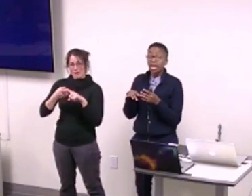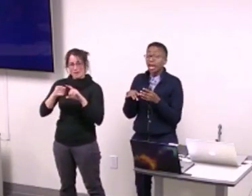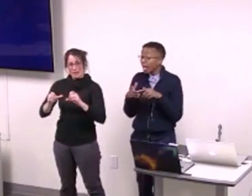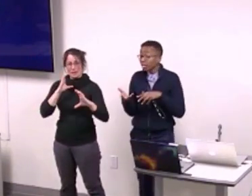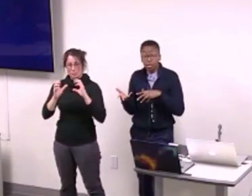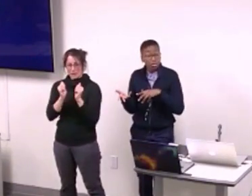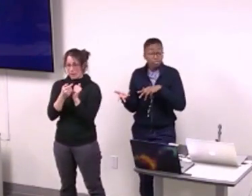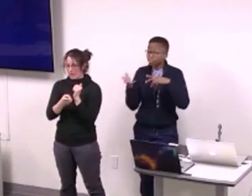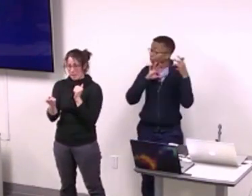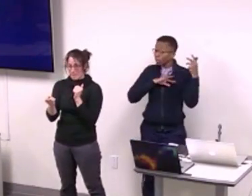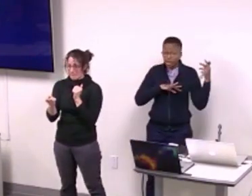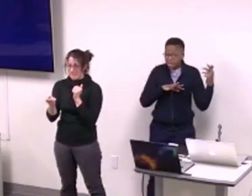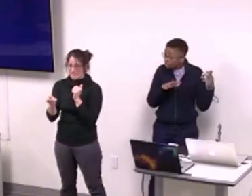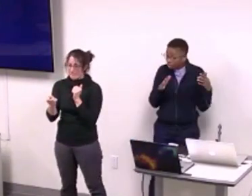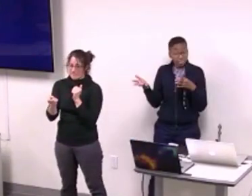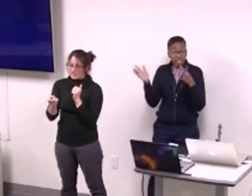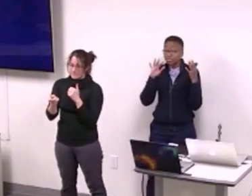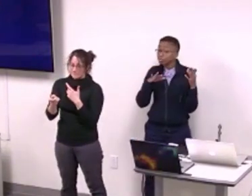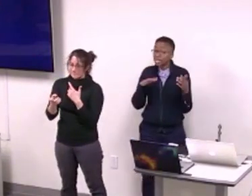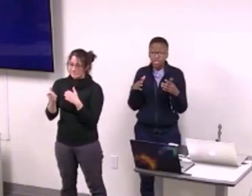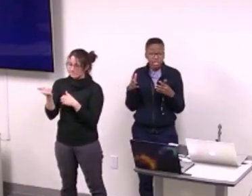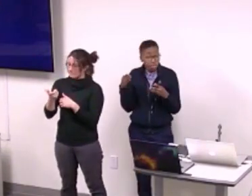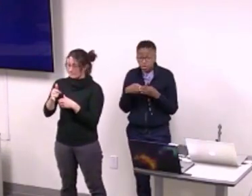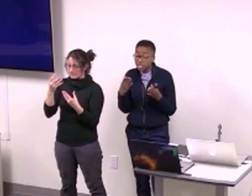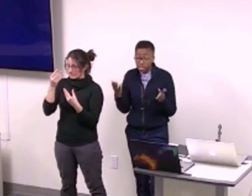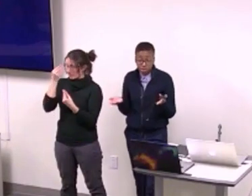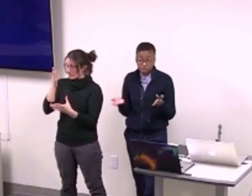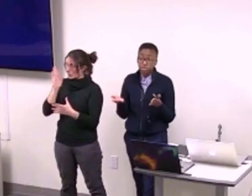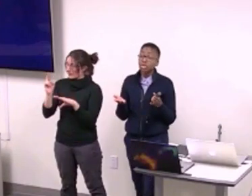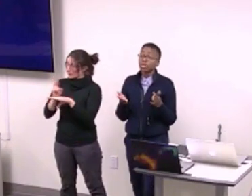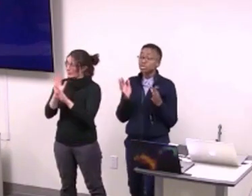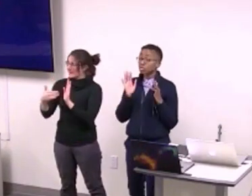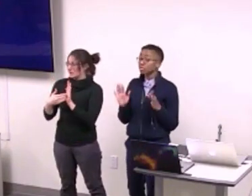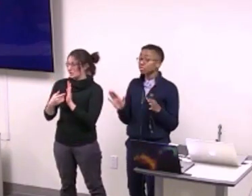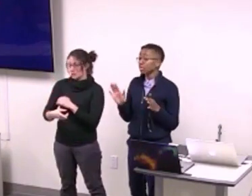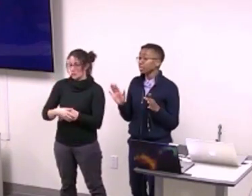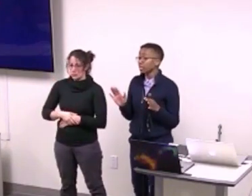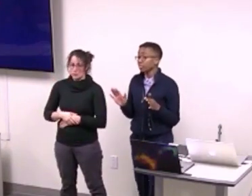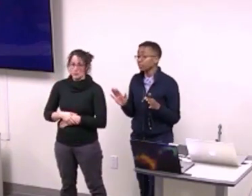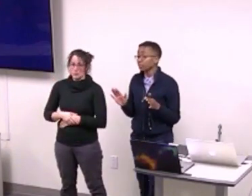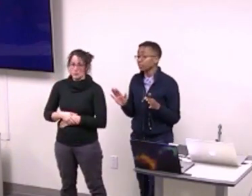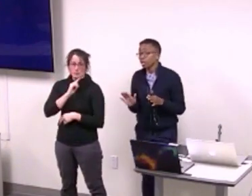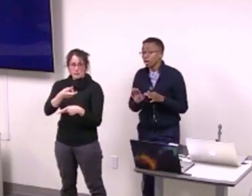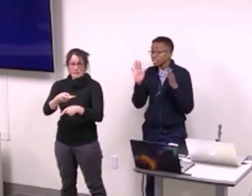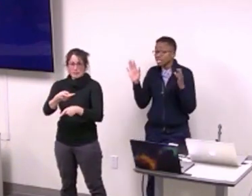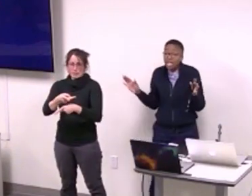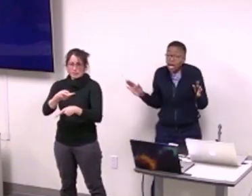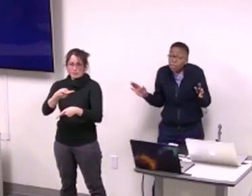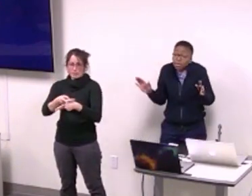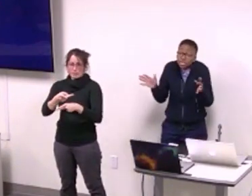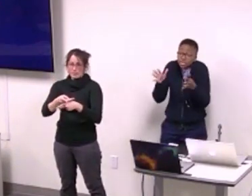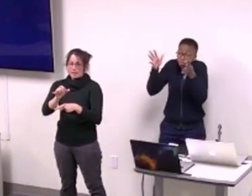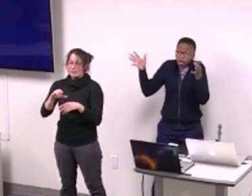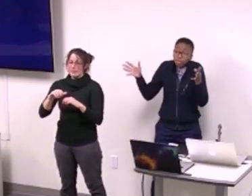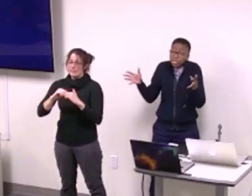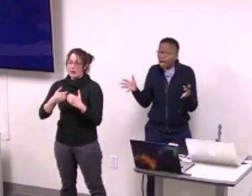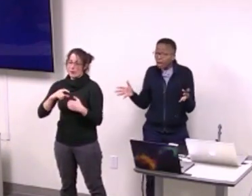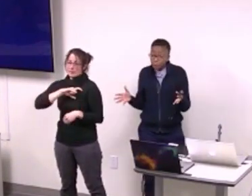And boy, all the information gets used against you. So just be very careful. This is how police departments operate.